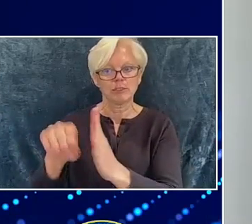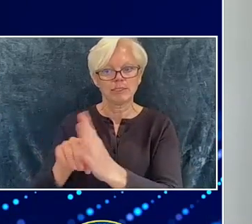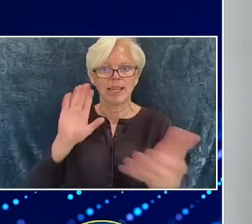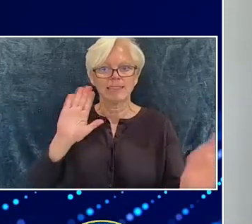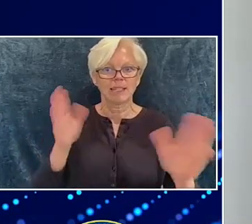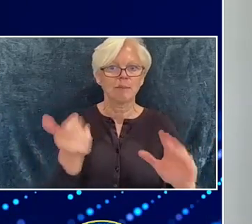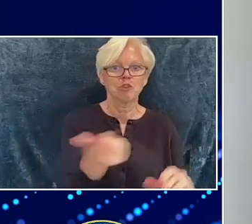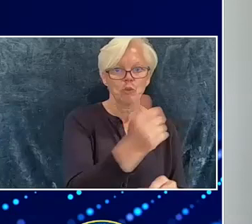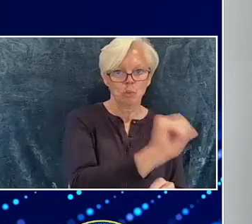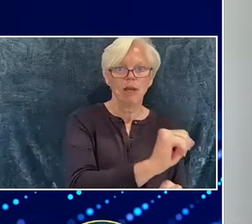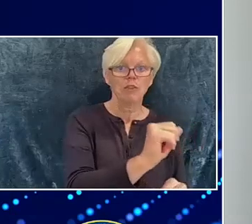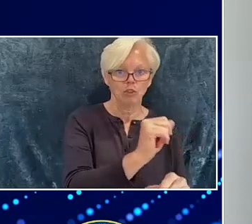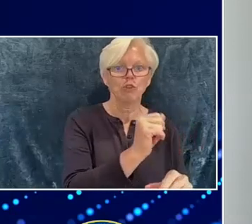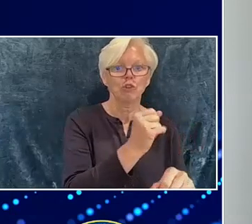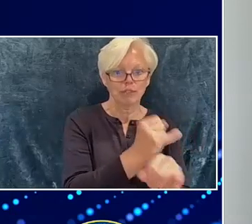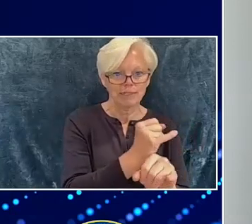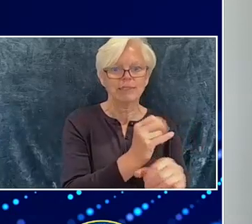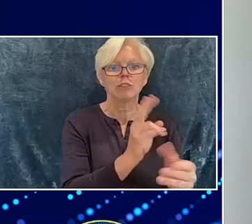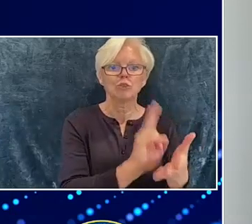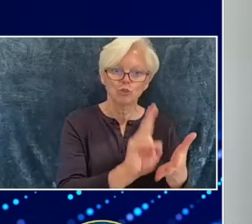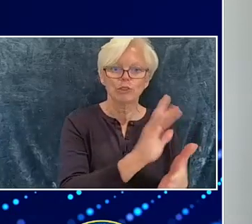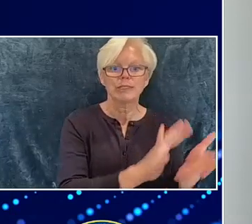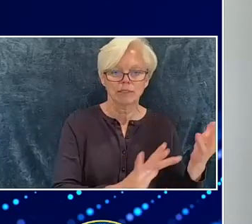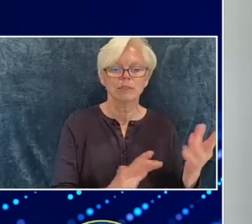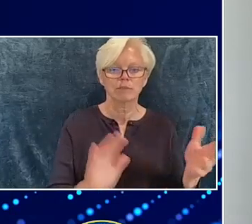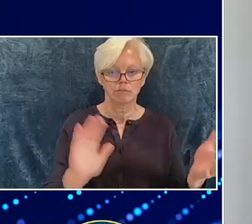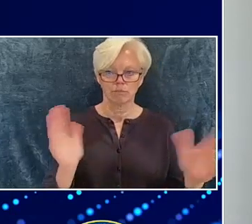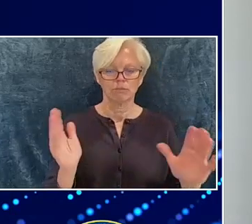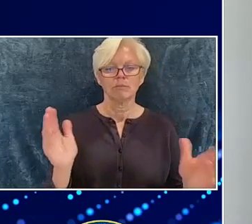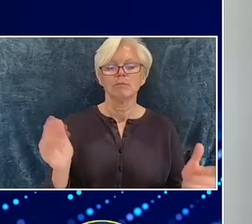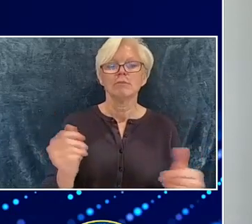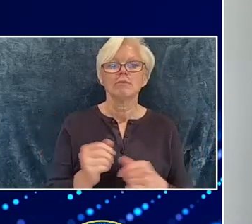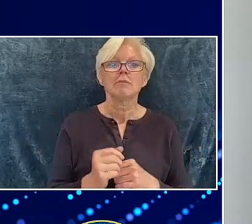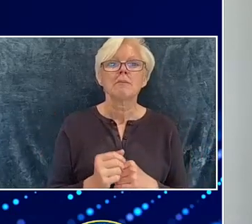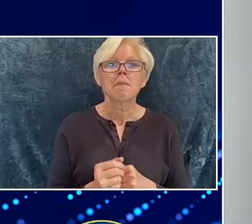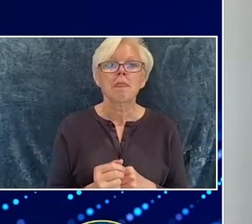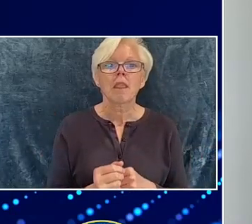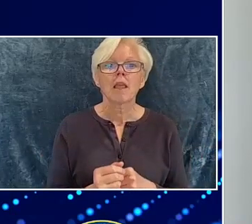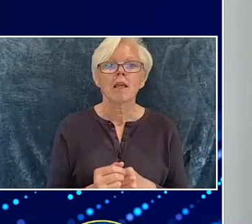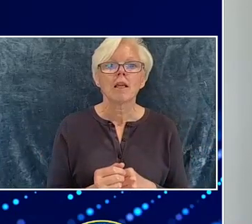institutions, while eliminating much of the